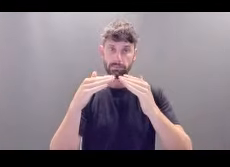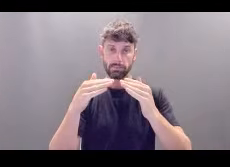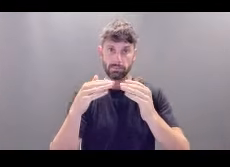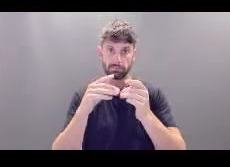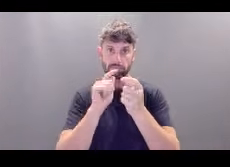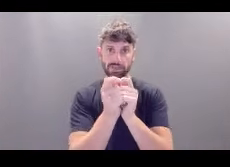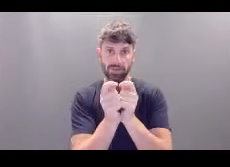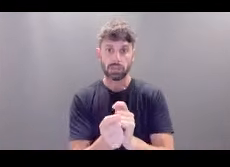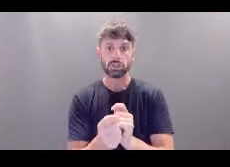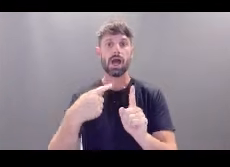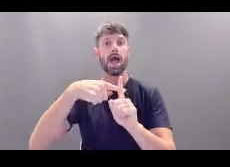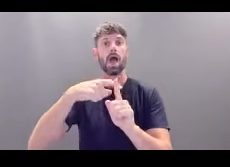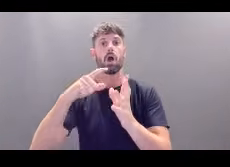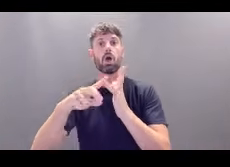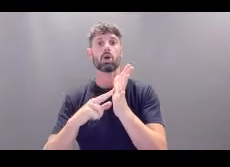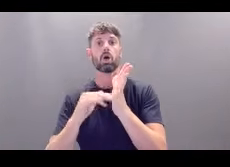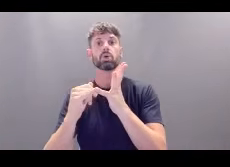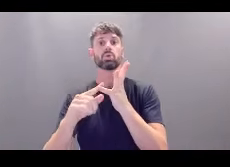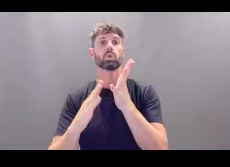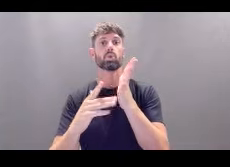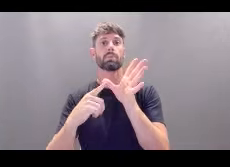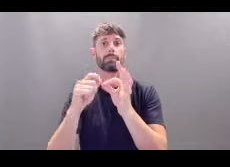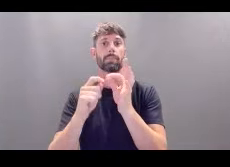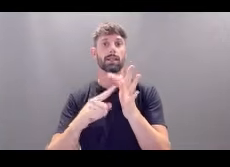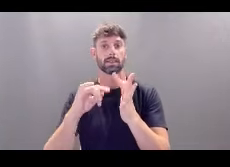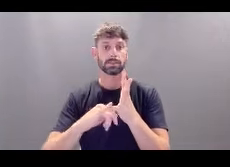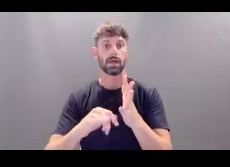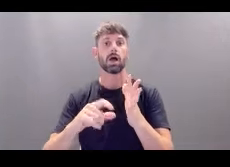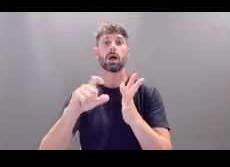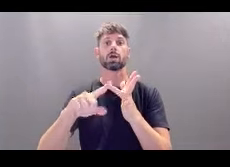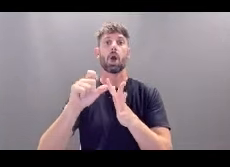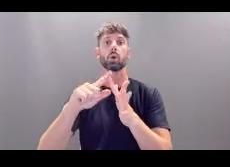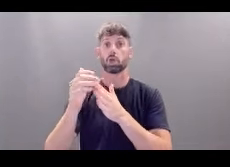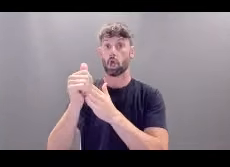Code Guide lists the most commonly used AT supports.